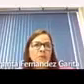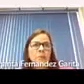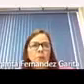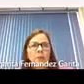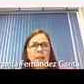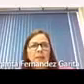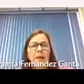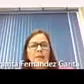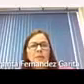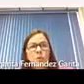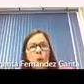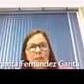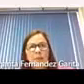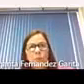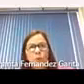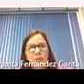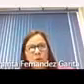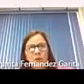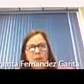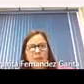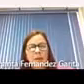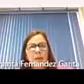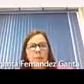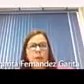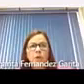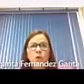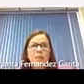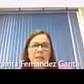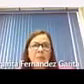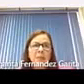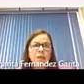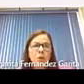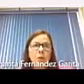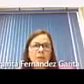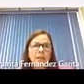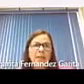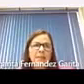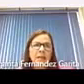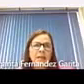that is important sometimes one does many things but not necessarily all have to be